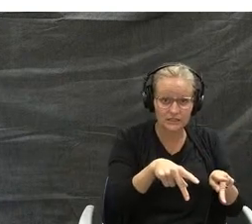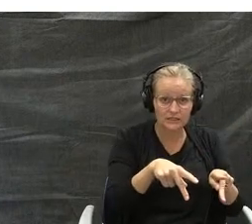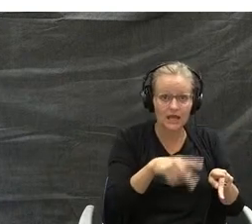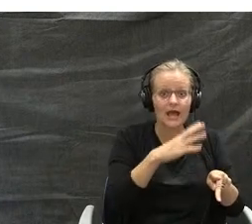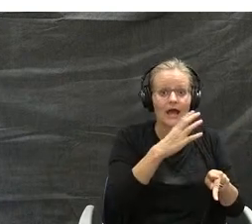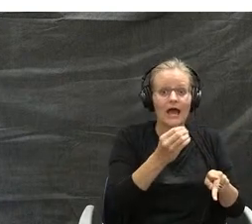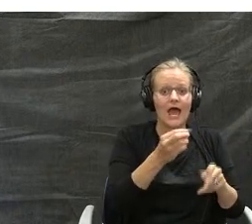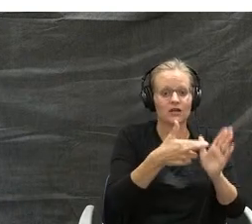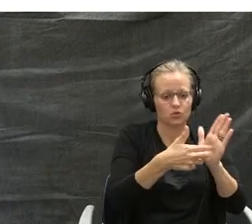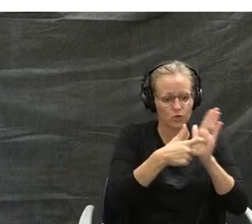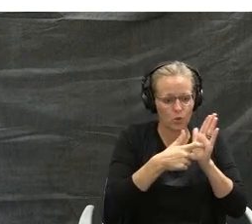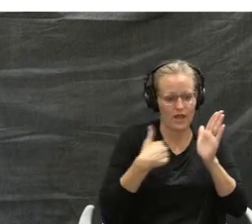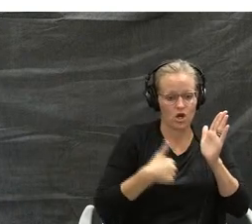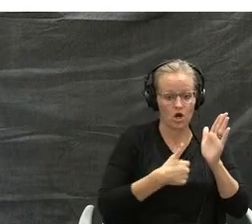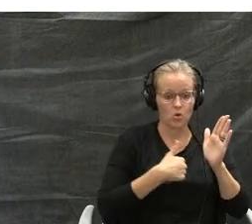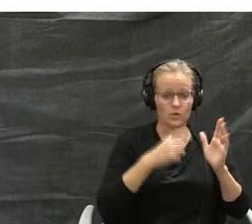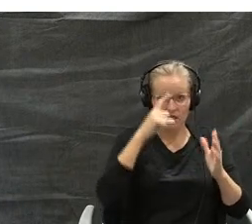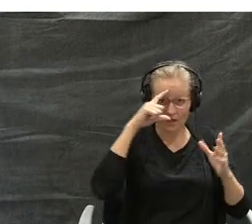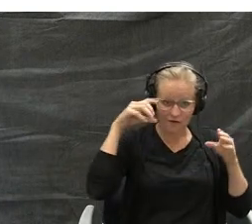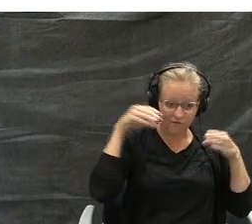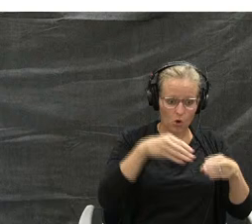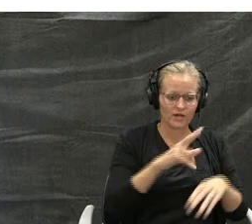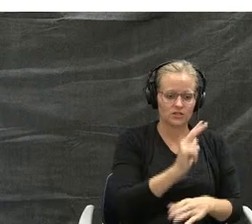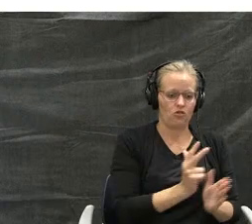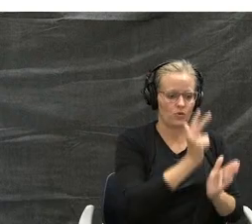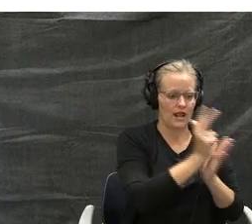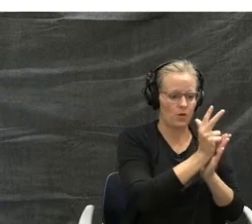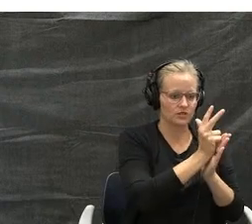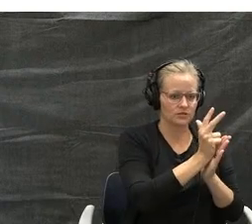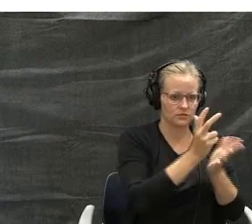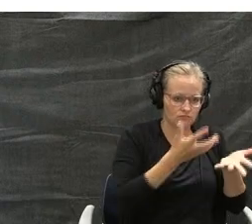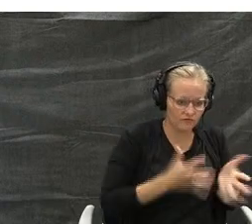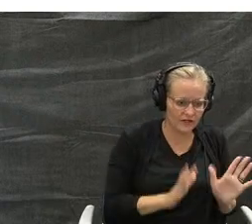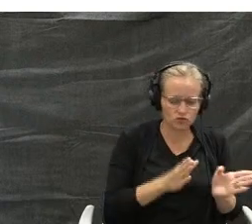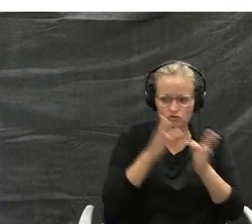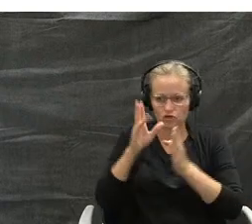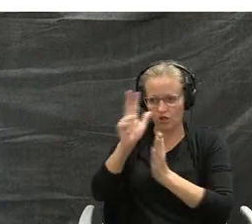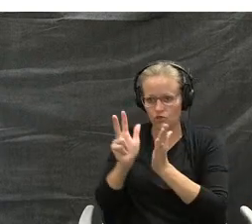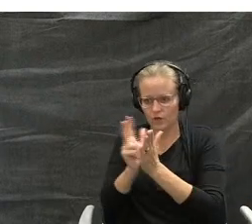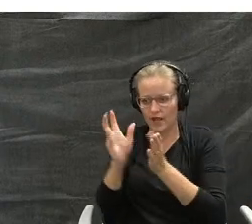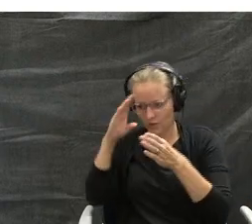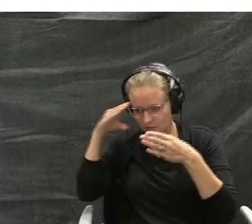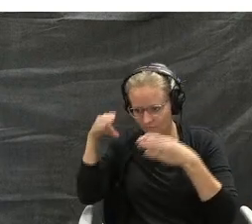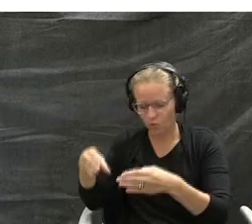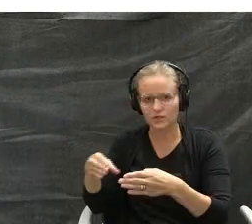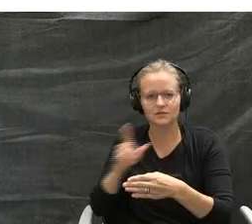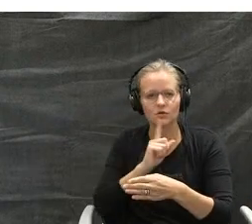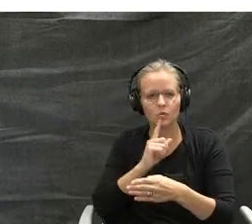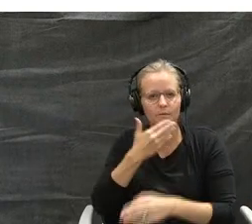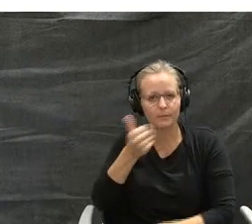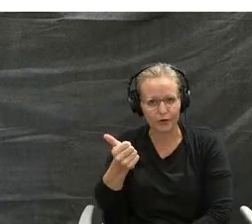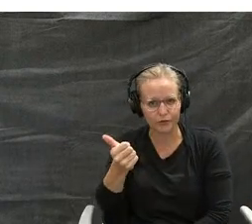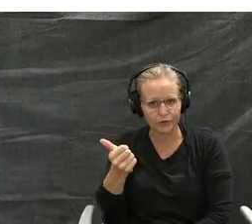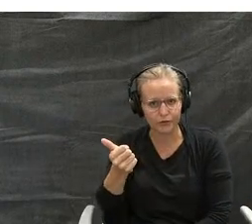have ever been. Which is a challenge we are up to. In addition, the short and amount of time also provides